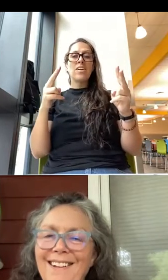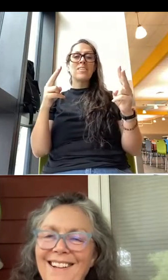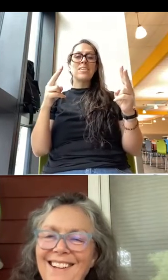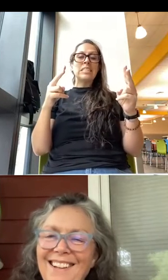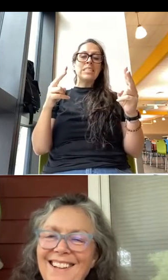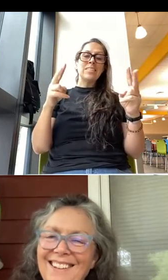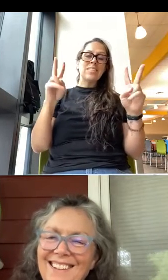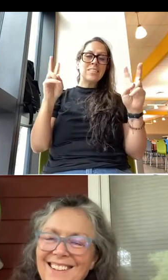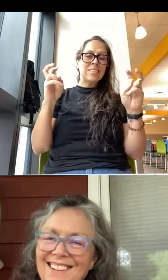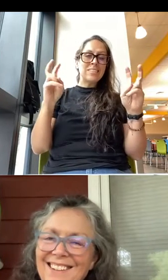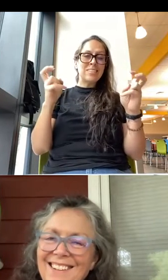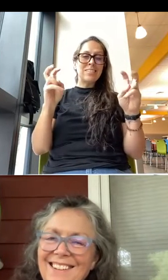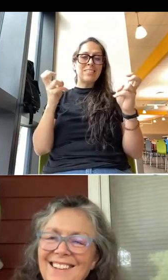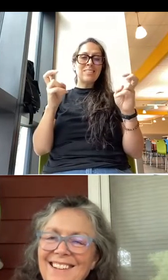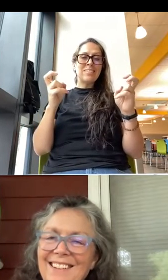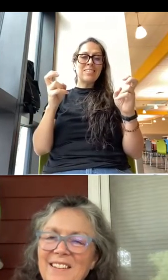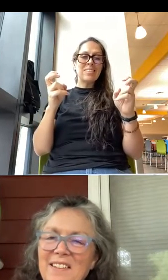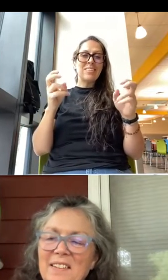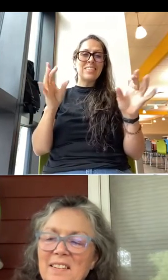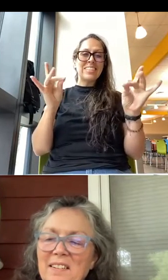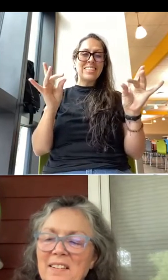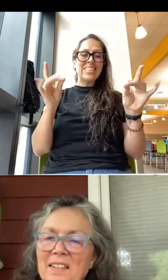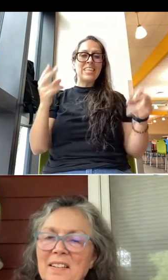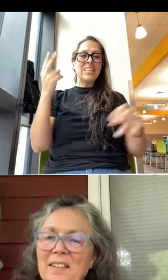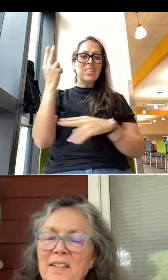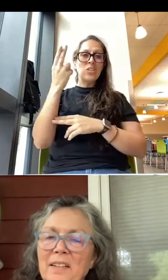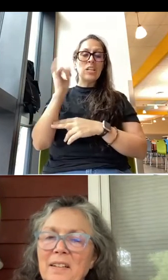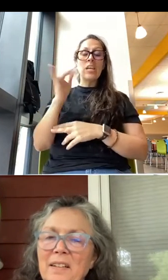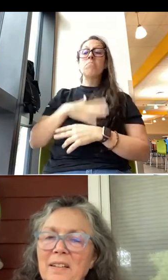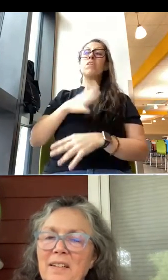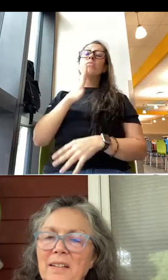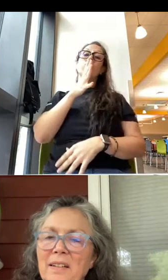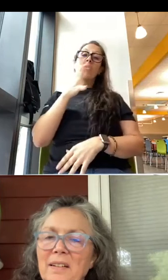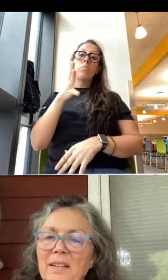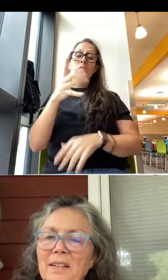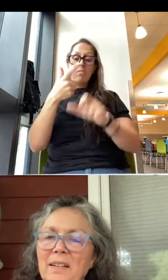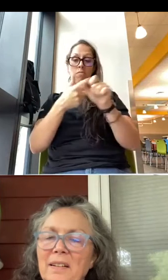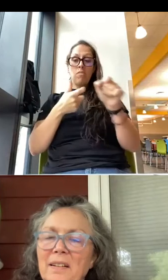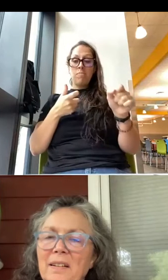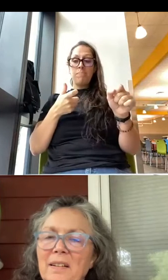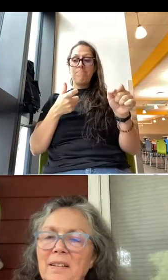Uh, like, like one, uh my grandma for instance, is from like uh, like kind of